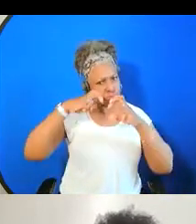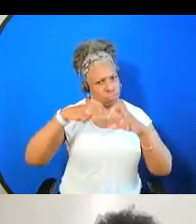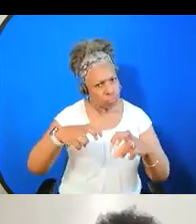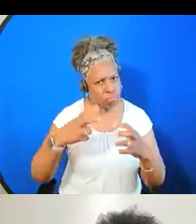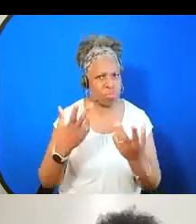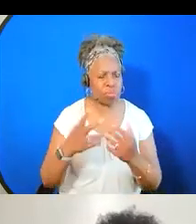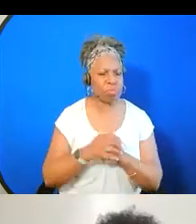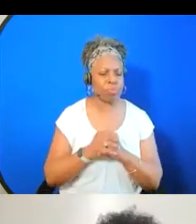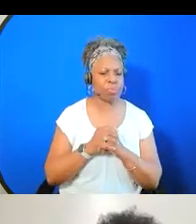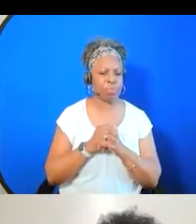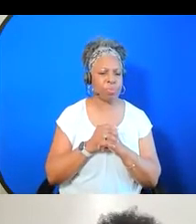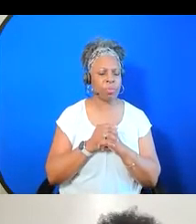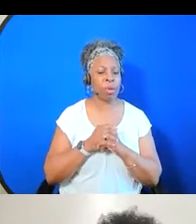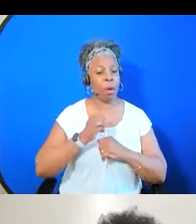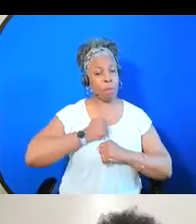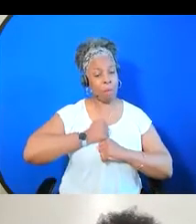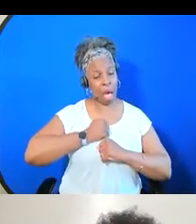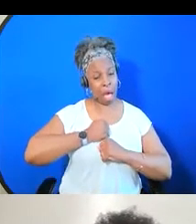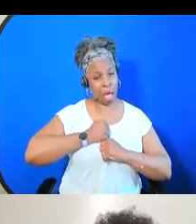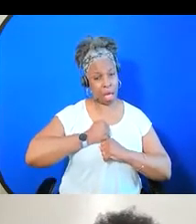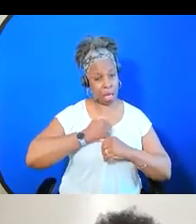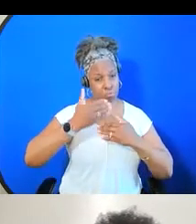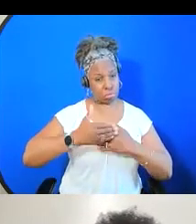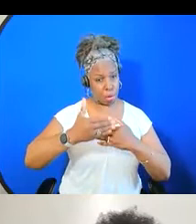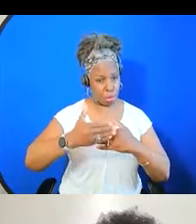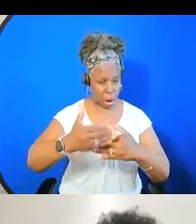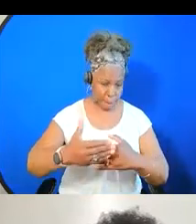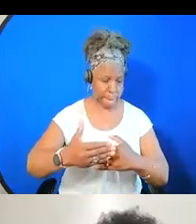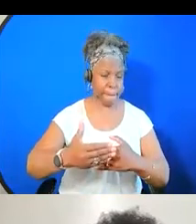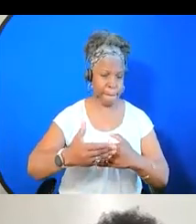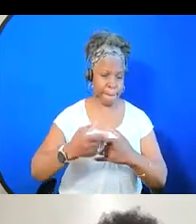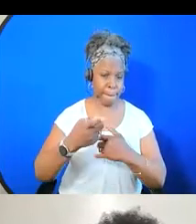So, my own programme - here we see more images of Hökarängen –